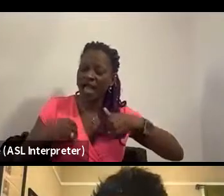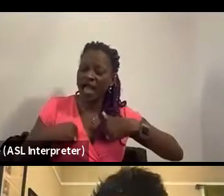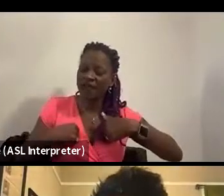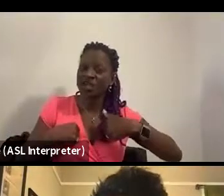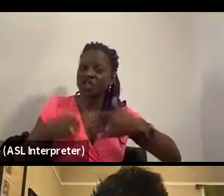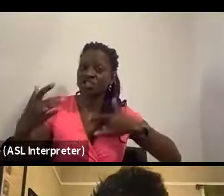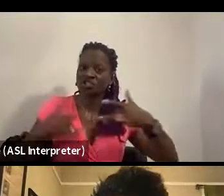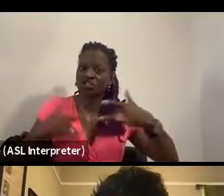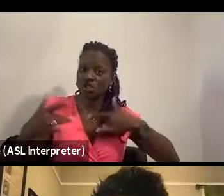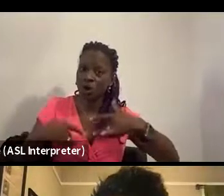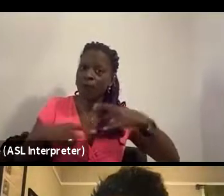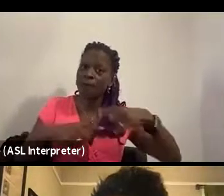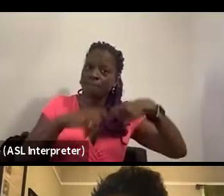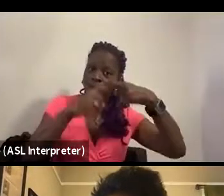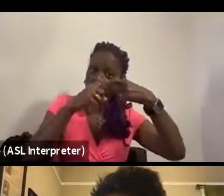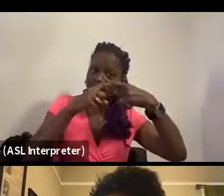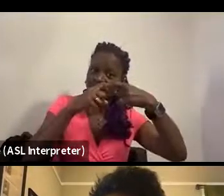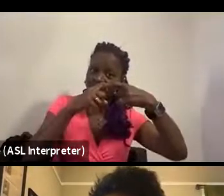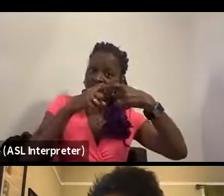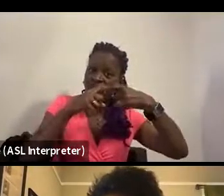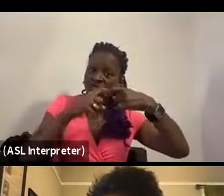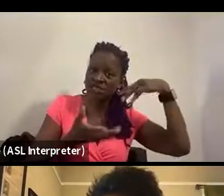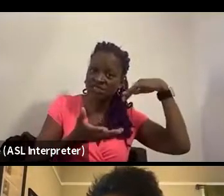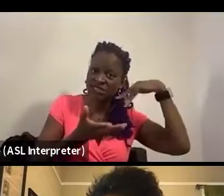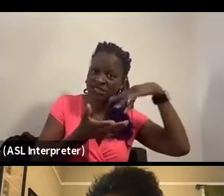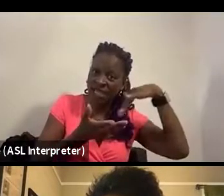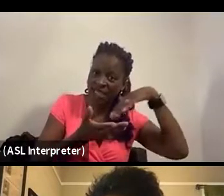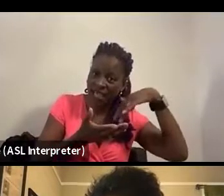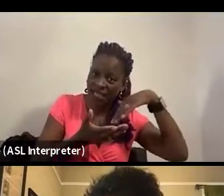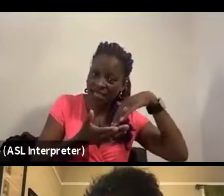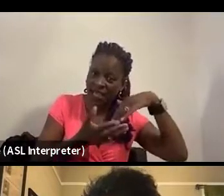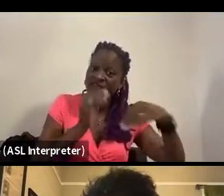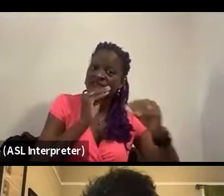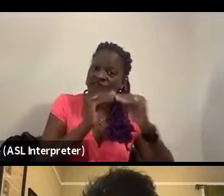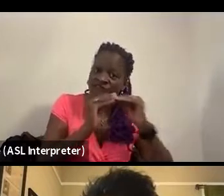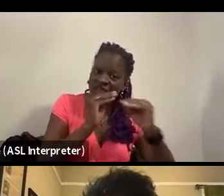thoroughly study it and then they release it back if they like, you know, determined